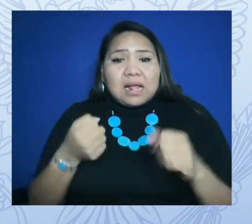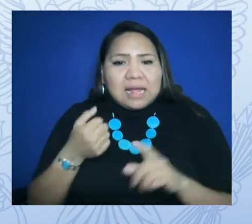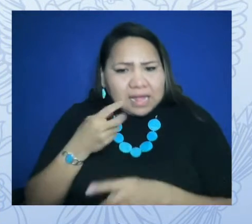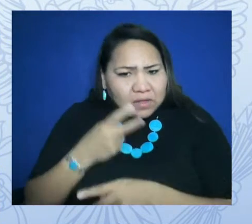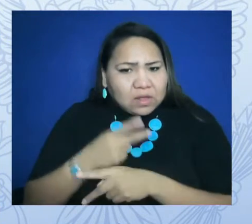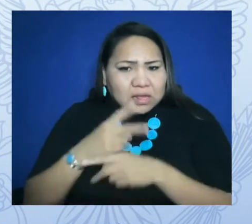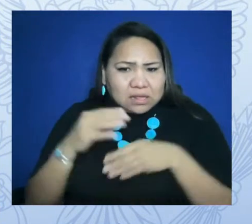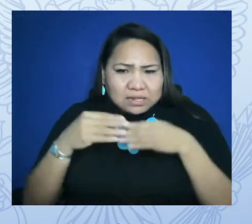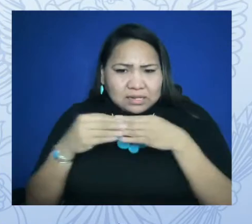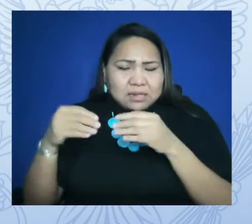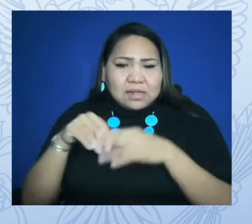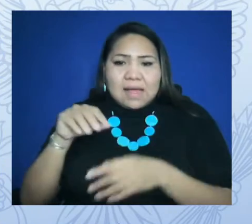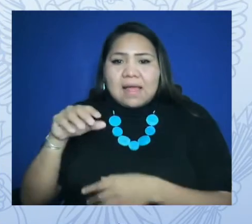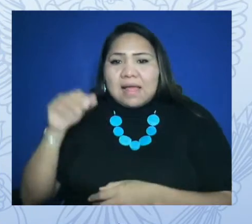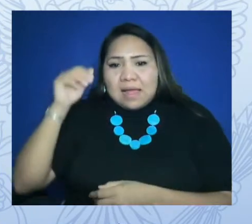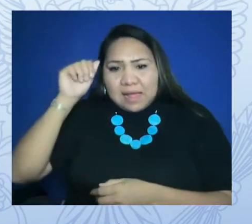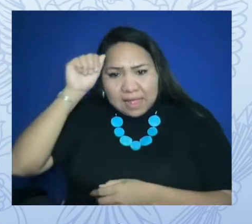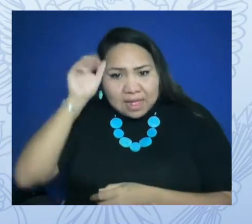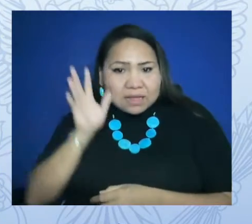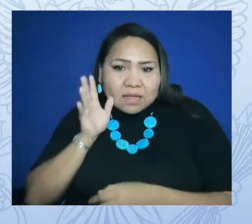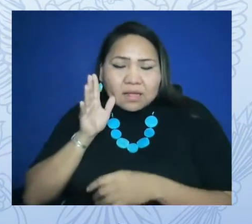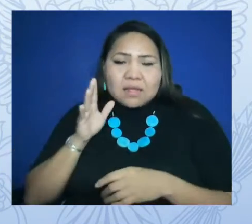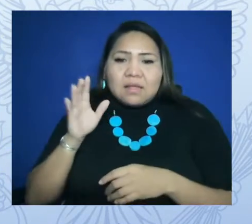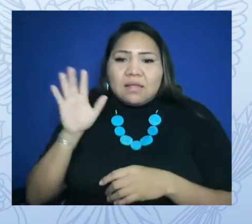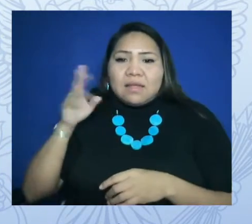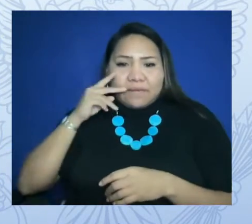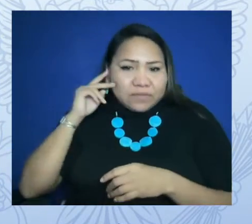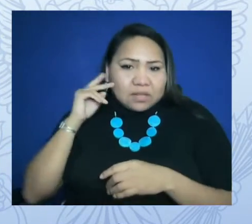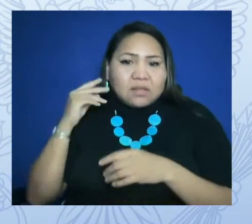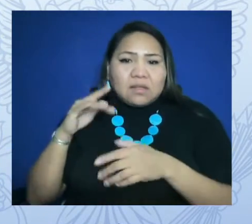I see where you are --